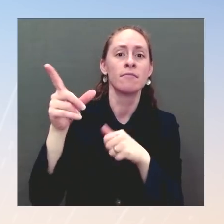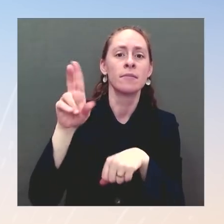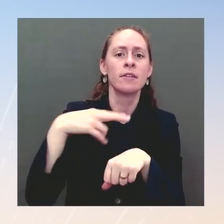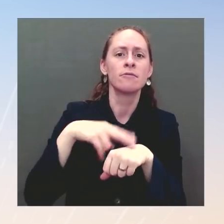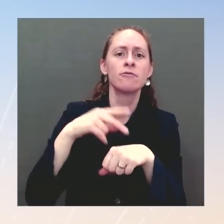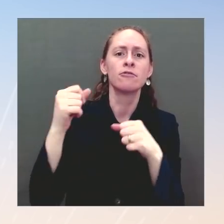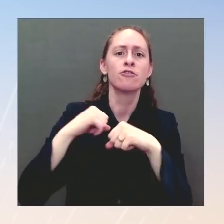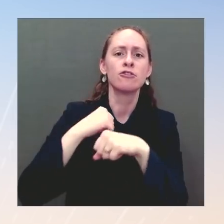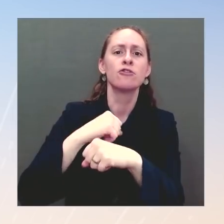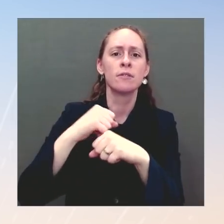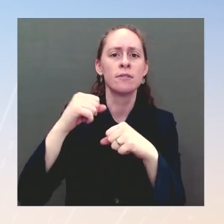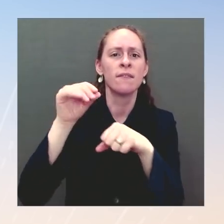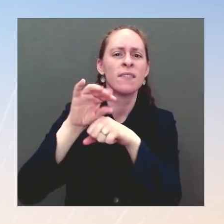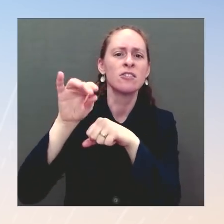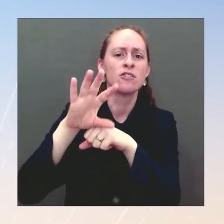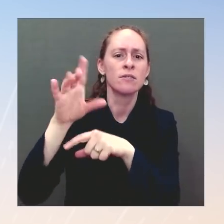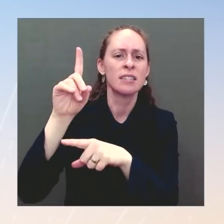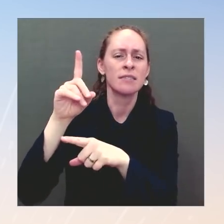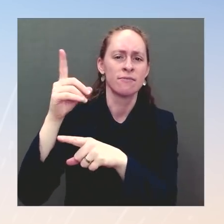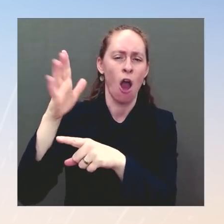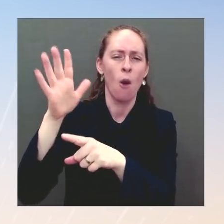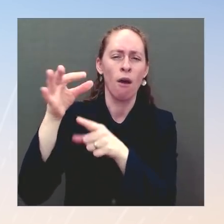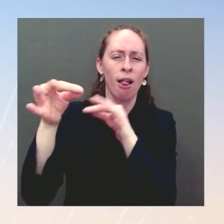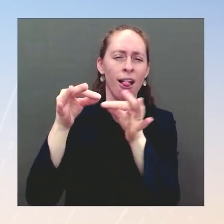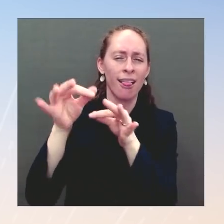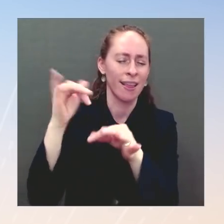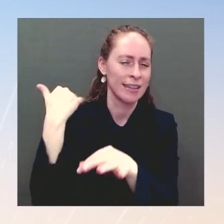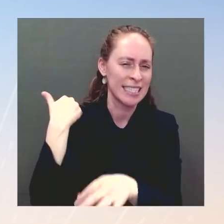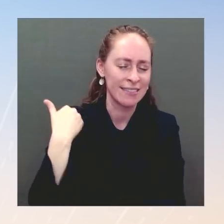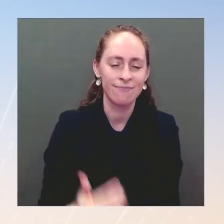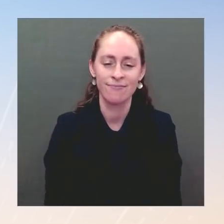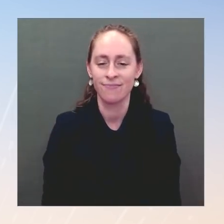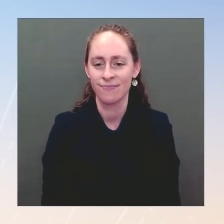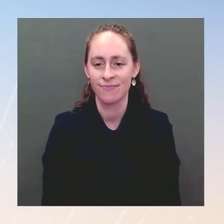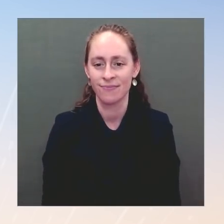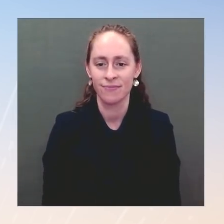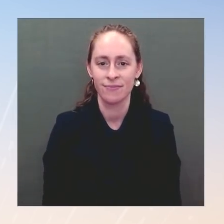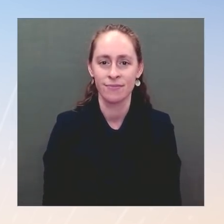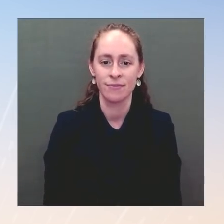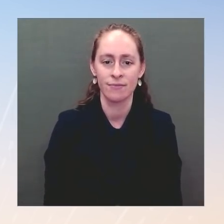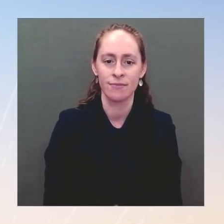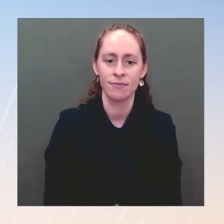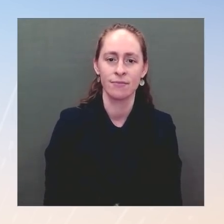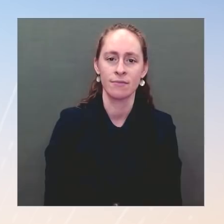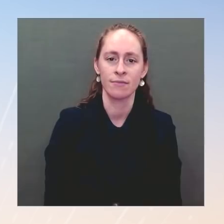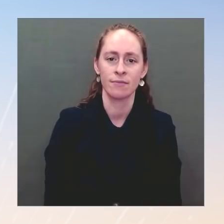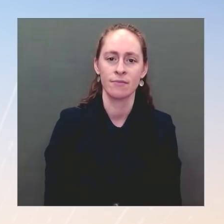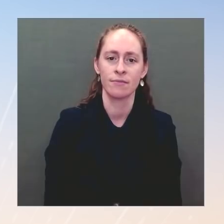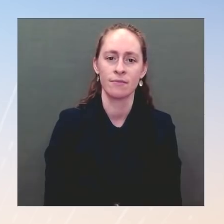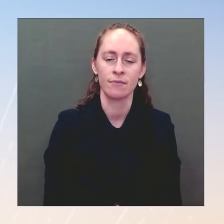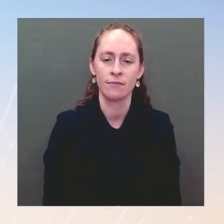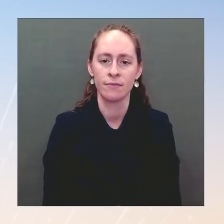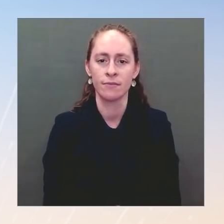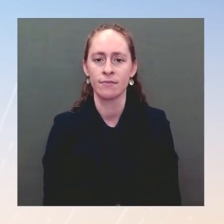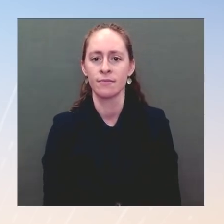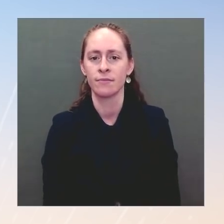The President of Russia, President Putin, said on Monday that he felt the West was going to impose sanctions